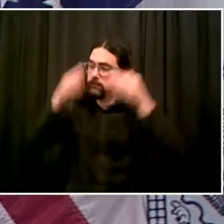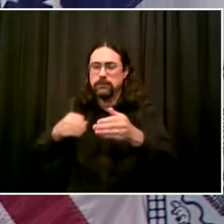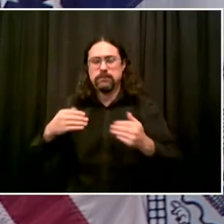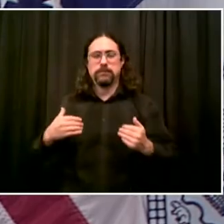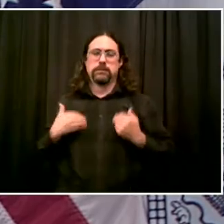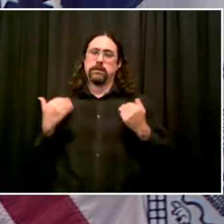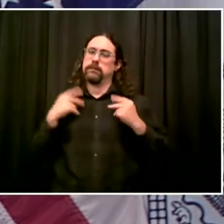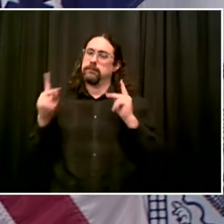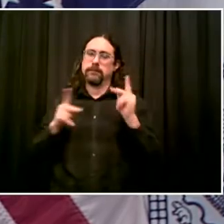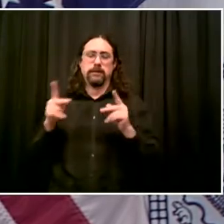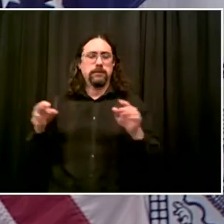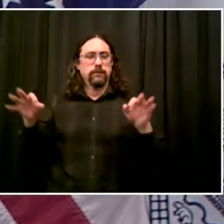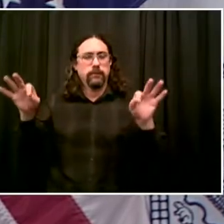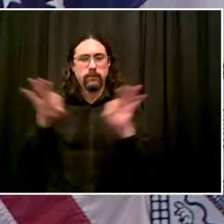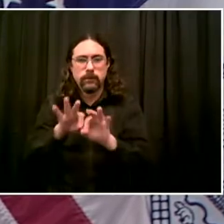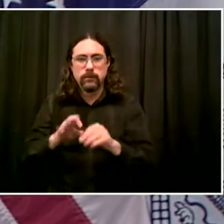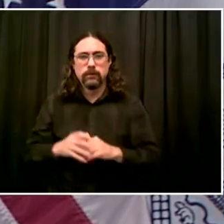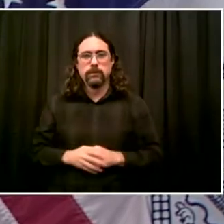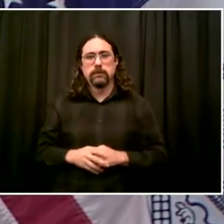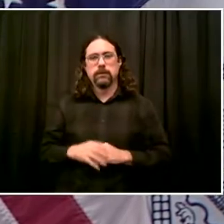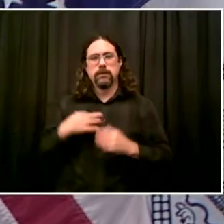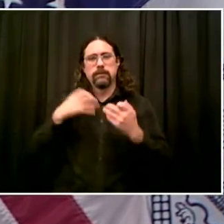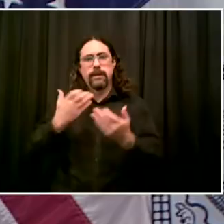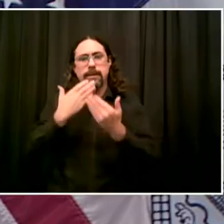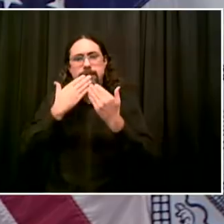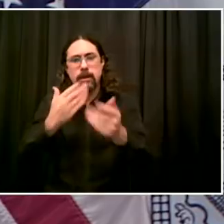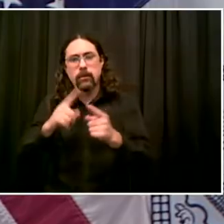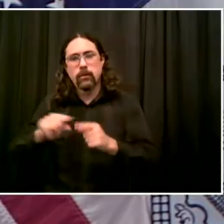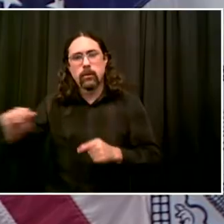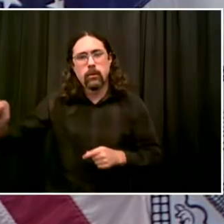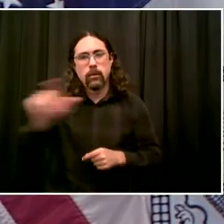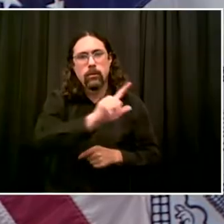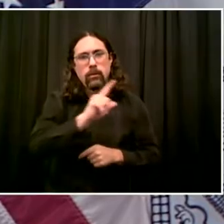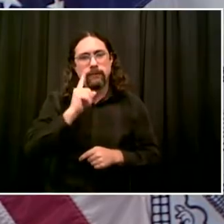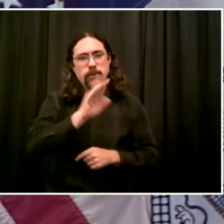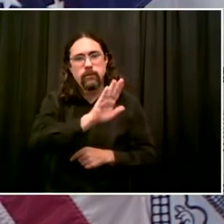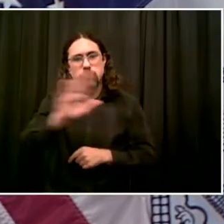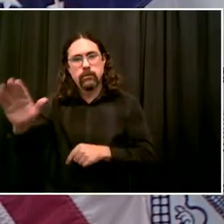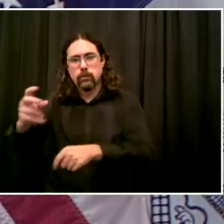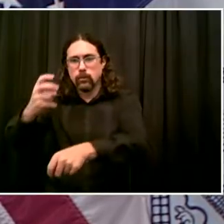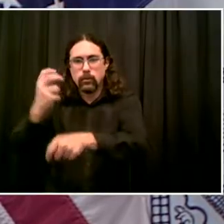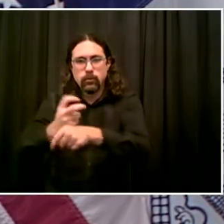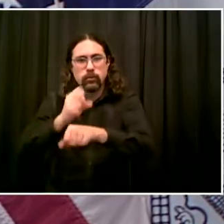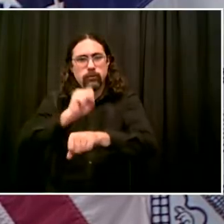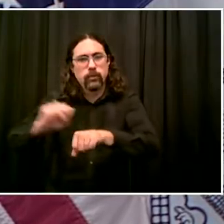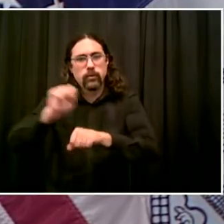MORE DEEPLY THAN EVER BEFORE. THAT IS WHAT THIS BUDGET IS ALL ABOUT. THANK YOU EEVRNYOE FOR CONTINUING TO DO